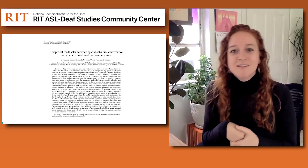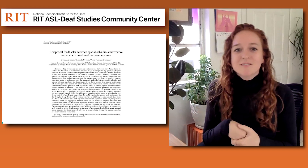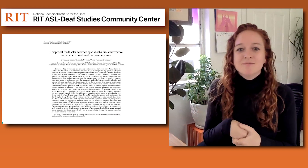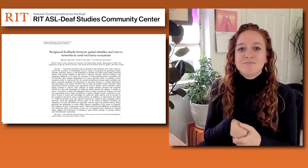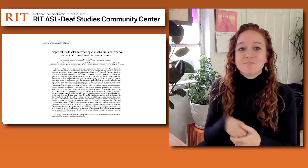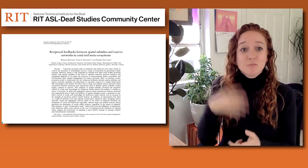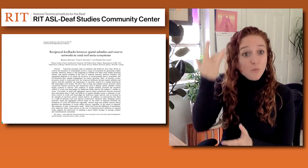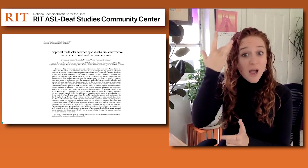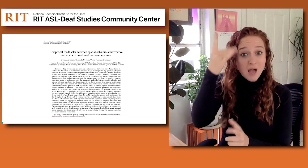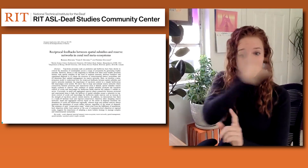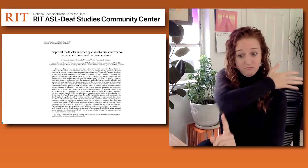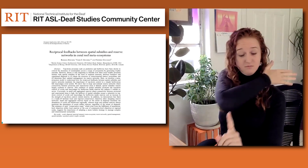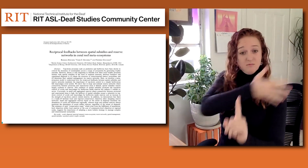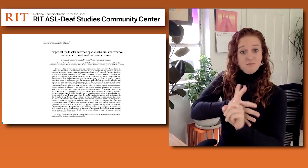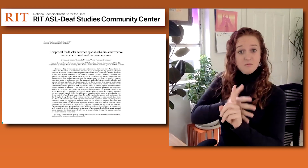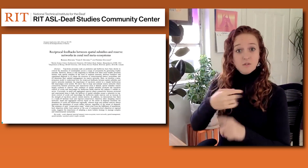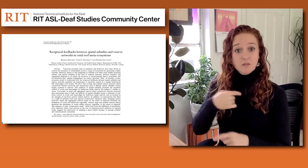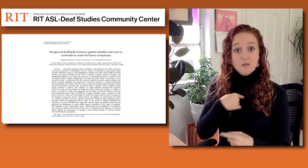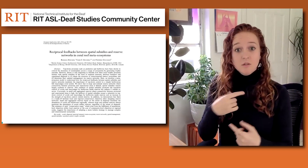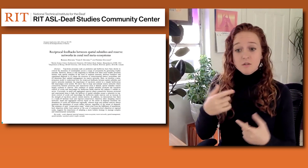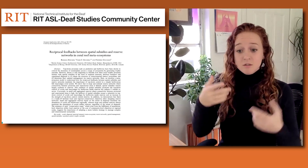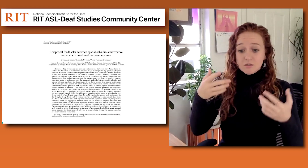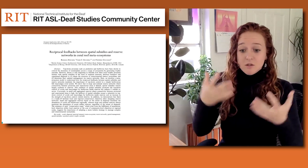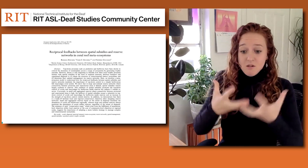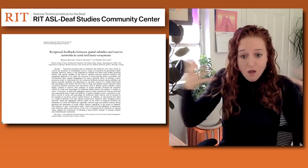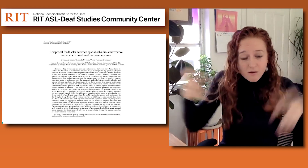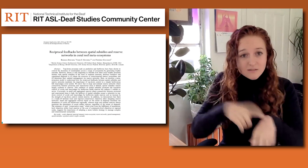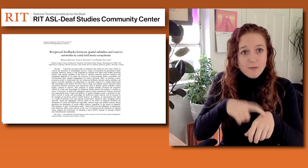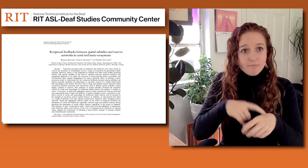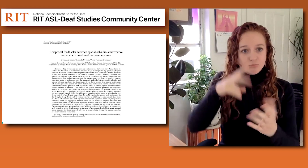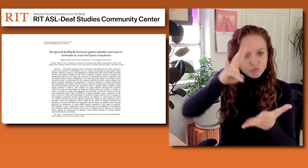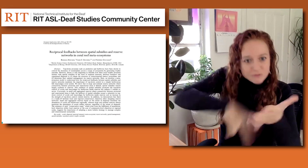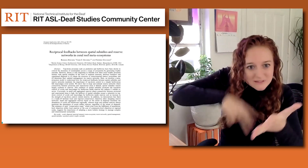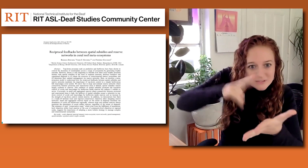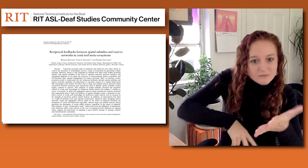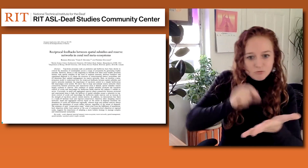yet at the same time, I'm struggling to express myself as a scientist in ASL.